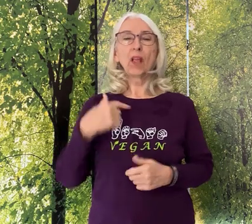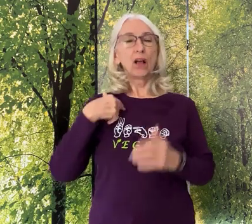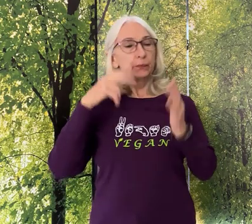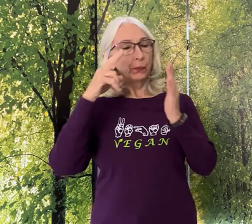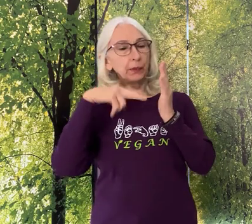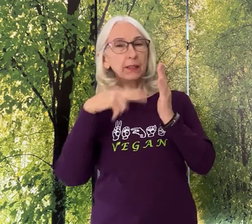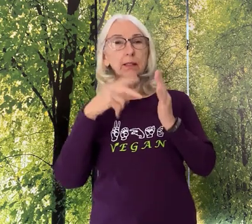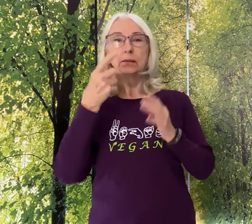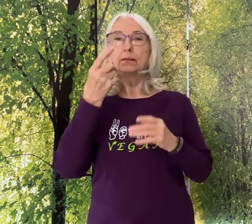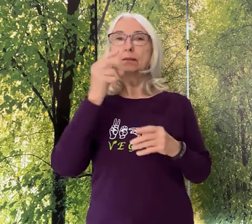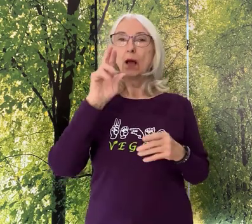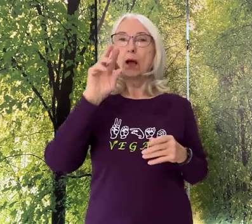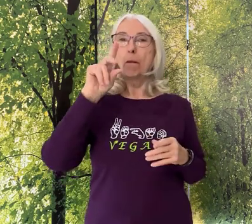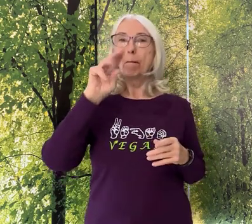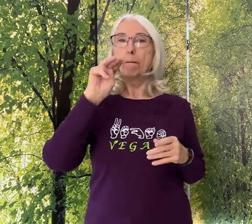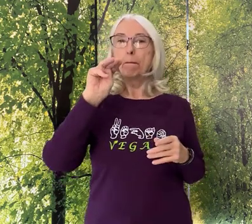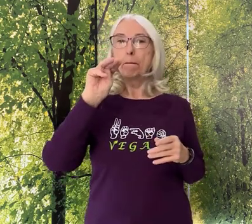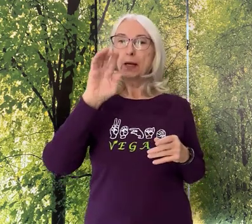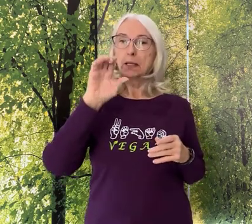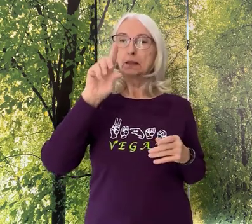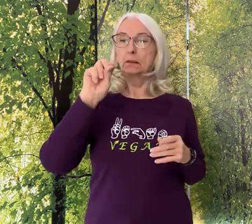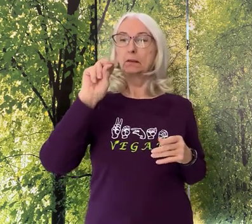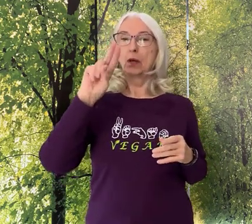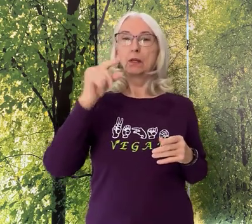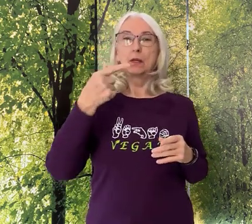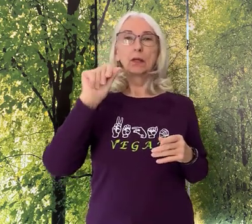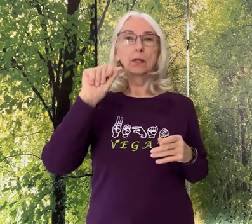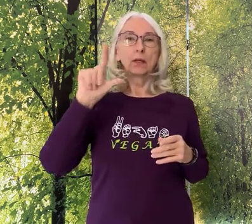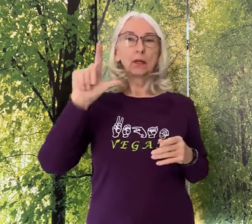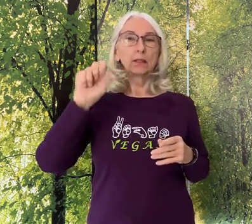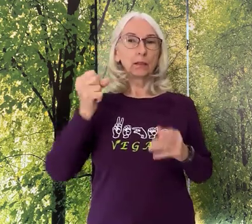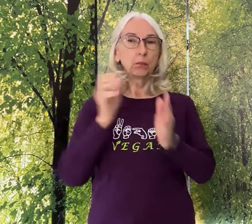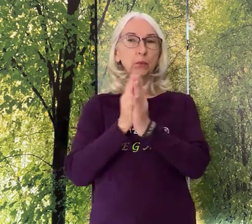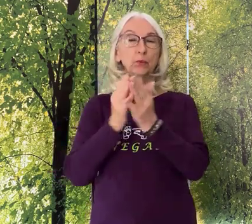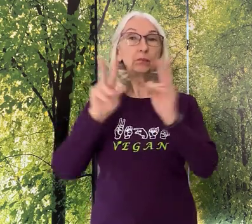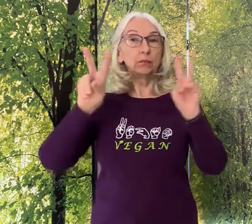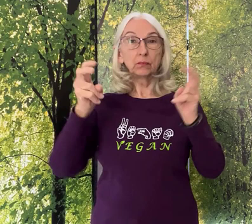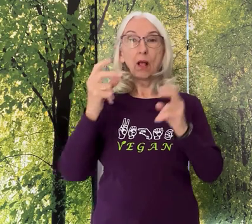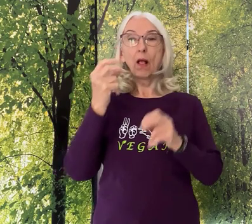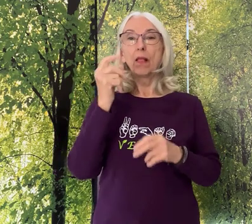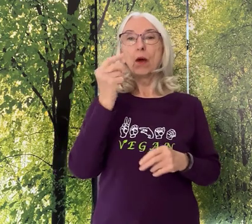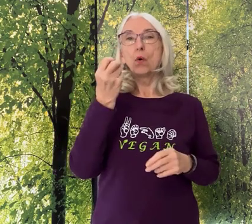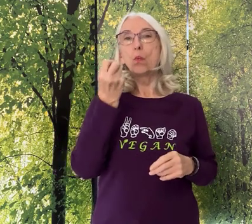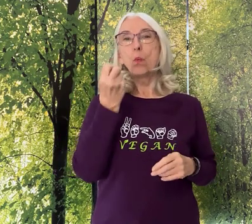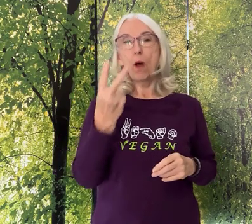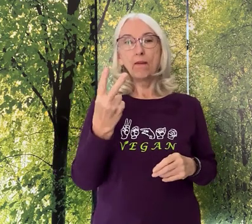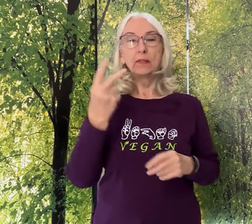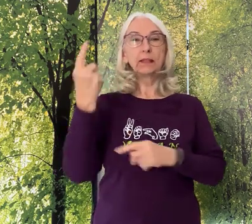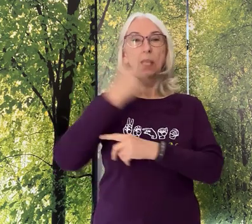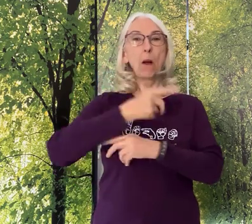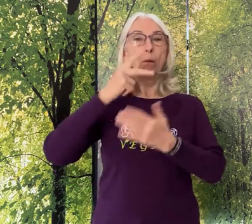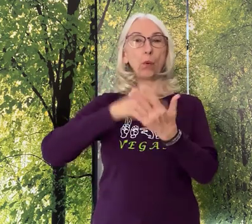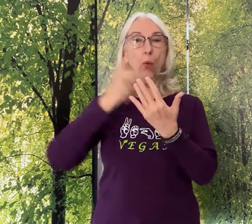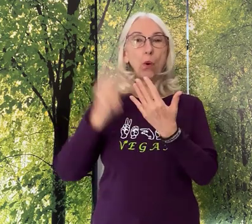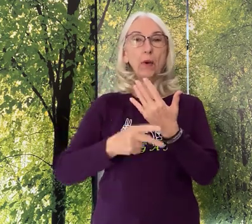I read Dr. McDougall’s book, “The 12-Day Program,”